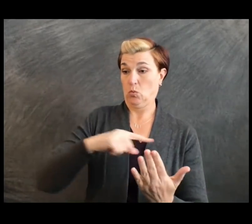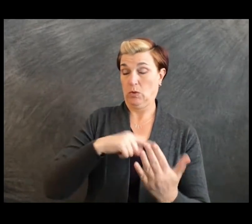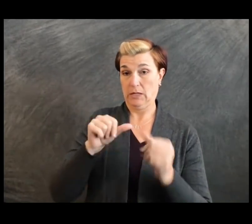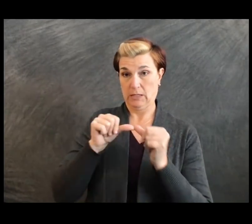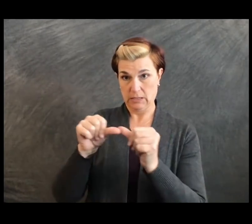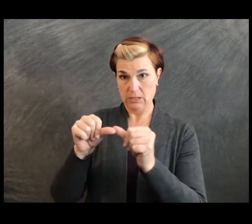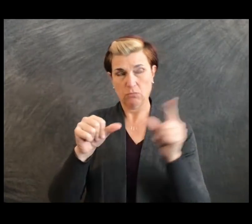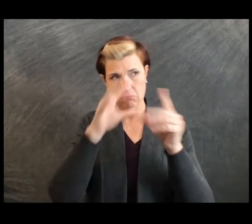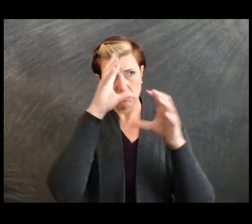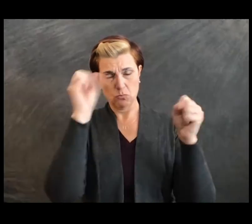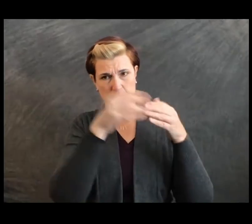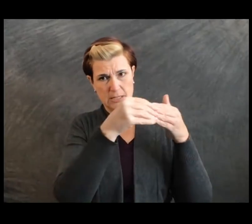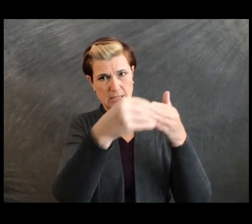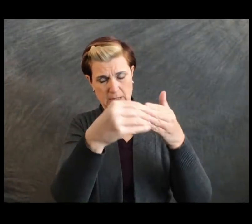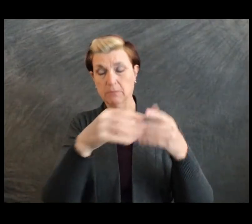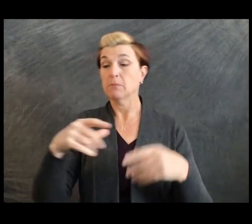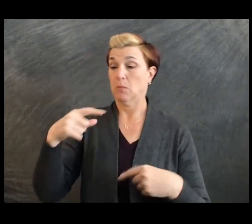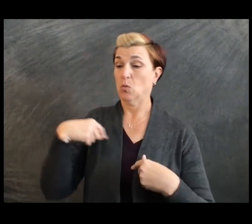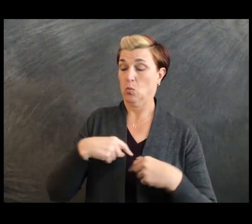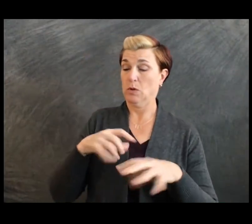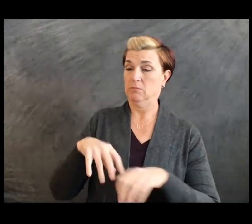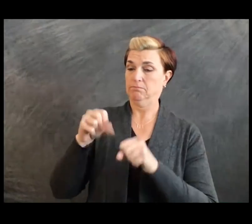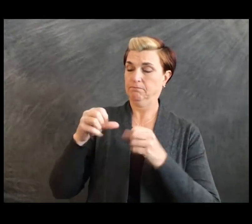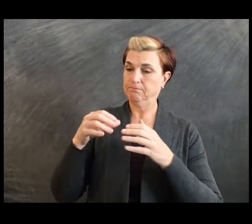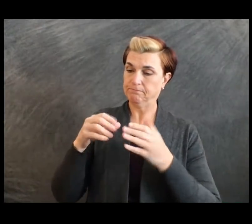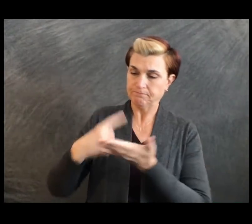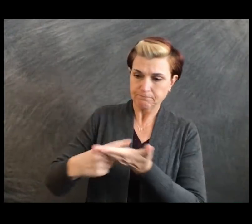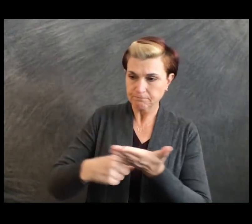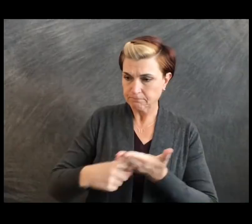a whole-of-government approach but a whole of America approach you just heard